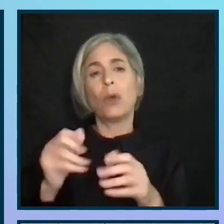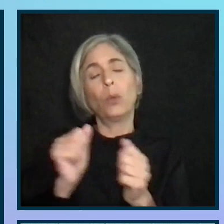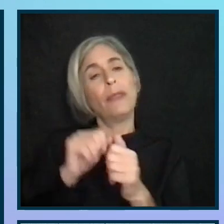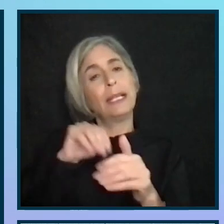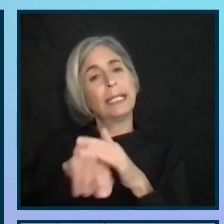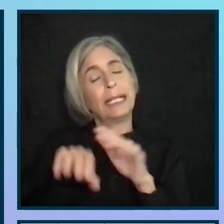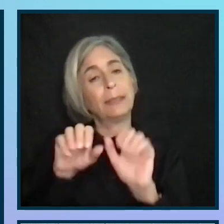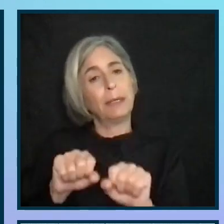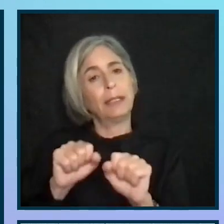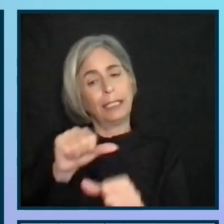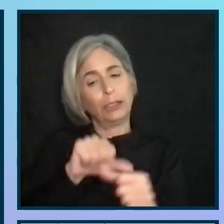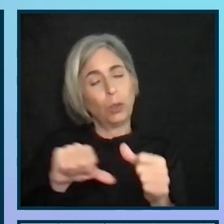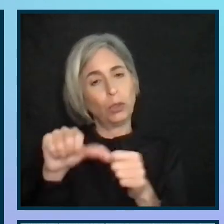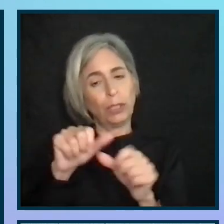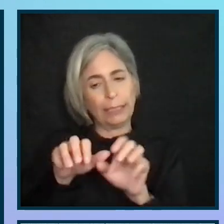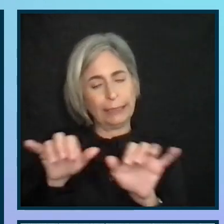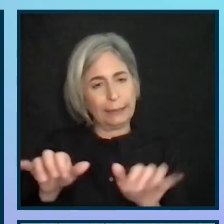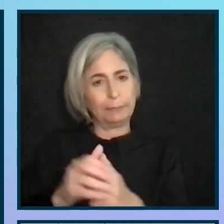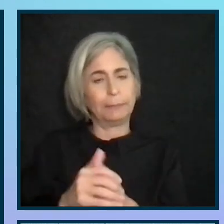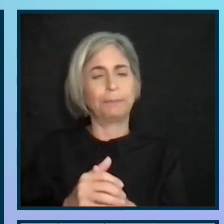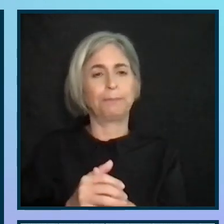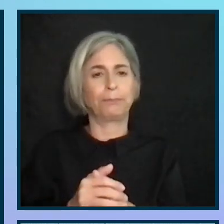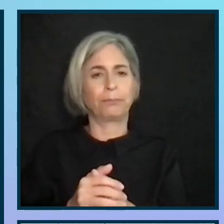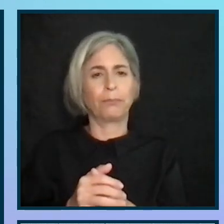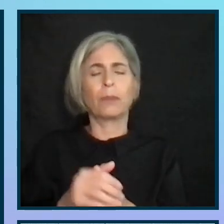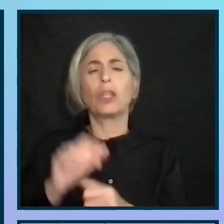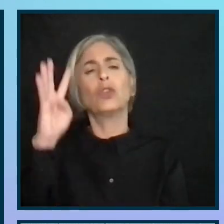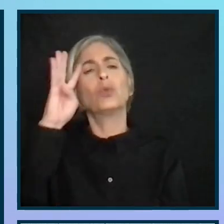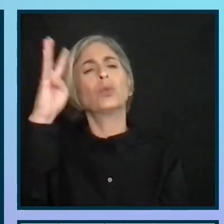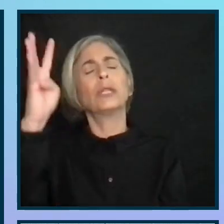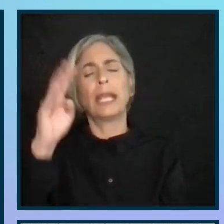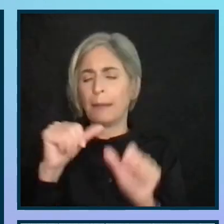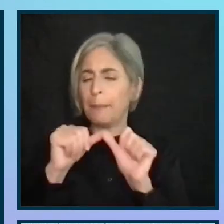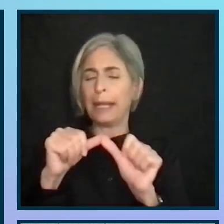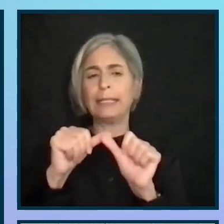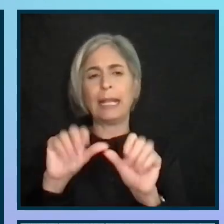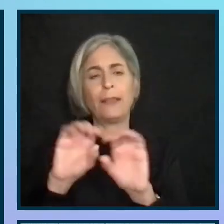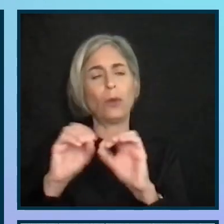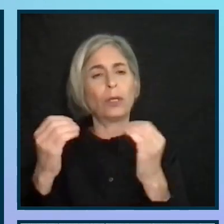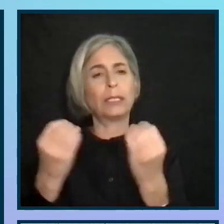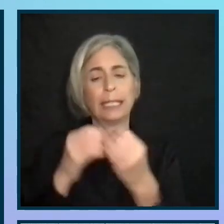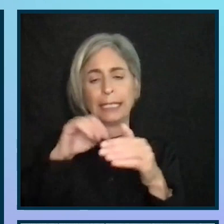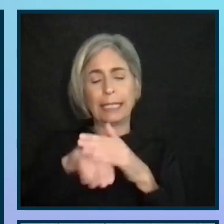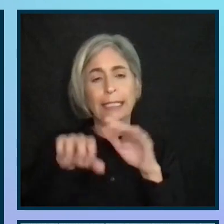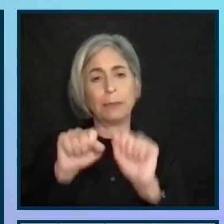and socialize them, create and maintain the organization's accessibility standards.